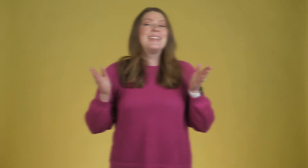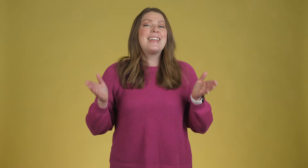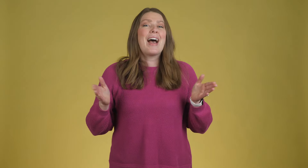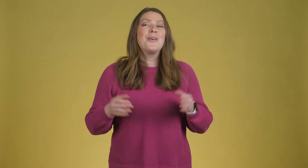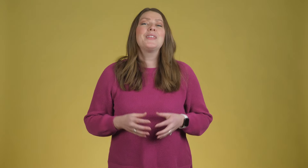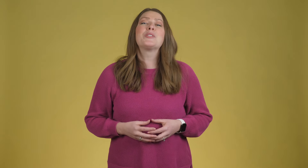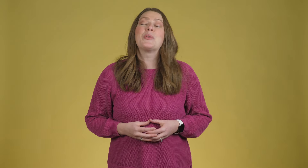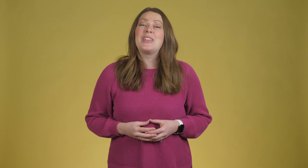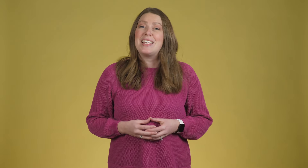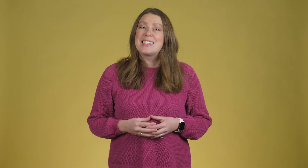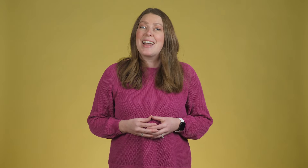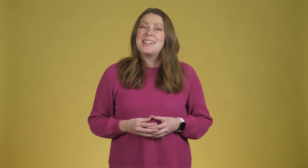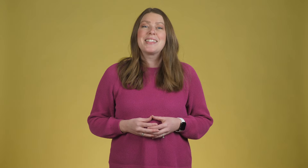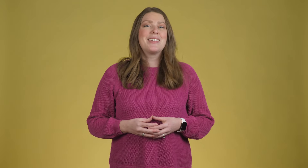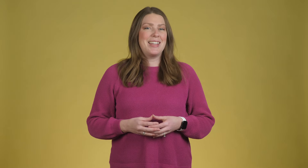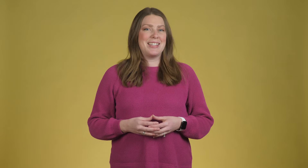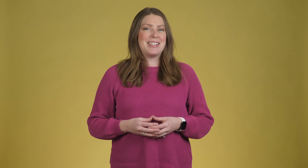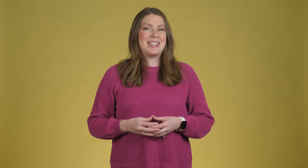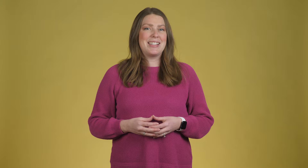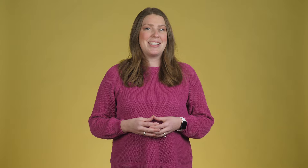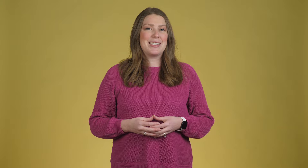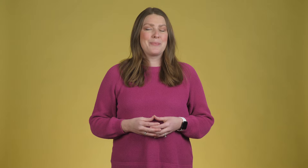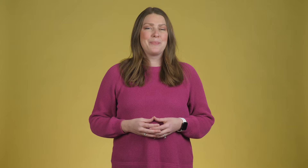Now let's put these signs into sentences.